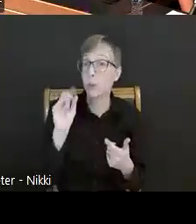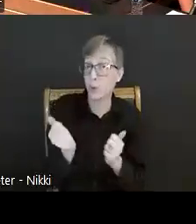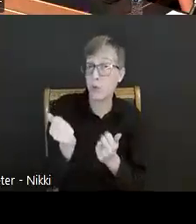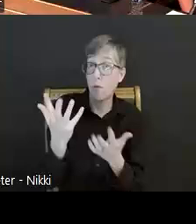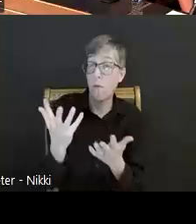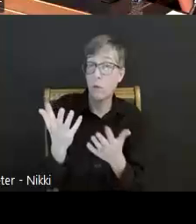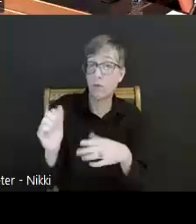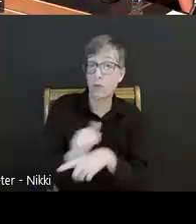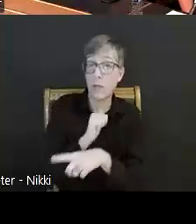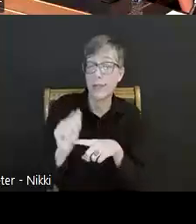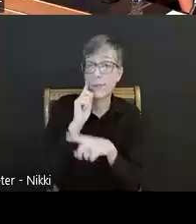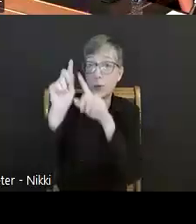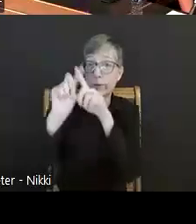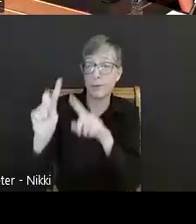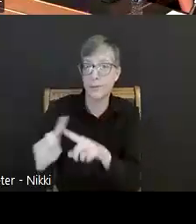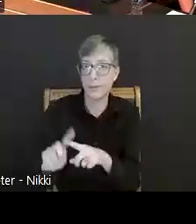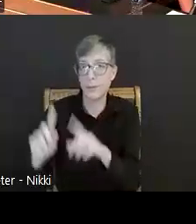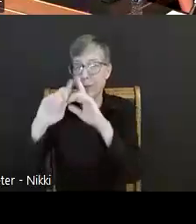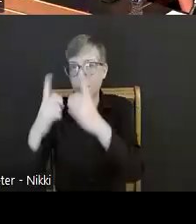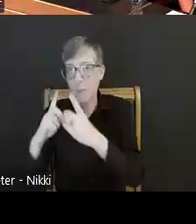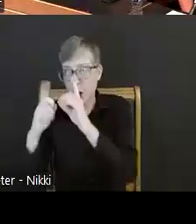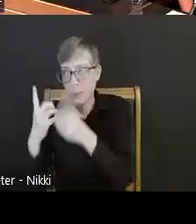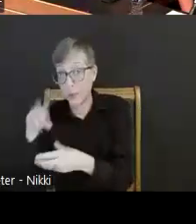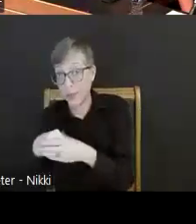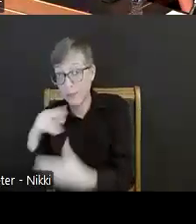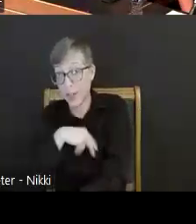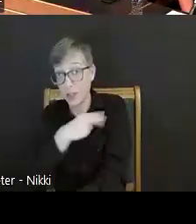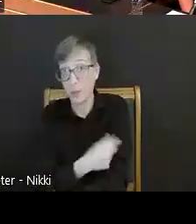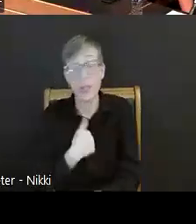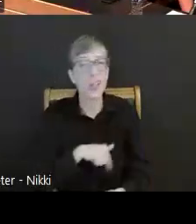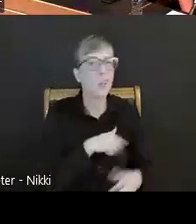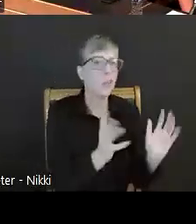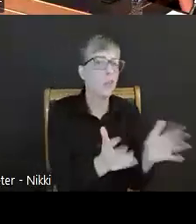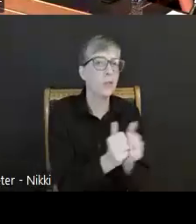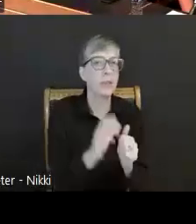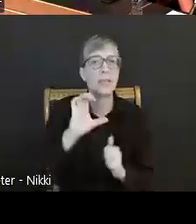the hospital we've spoken to um cpep and nursing staffs and different departments